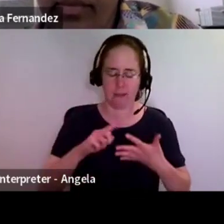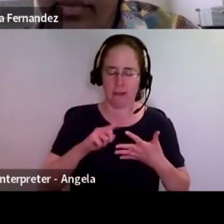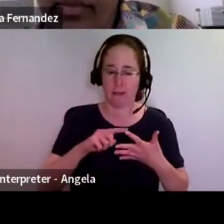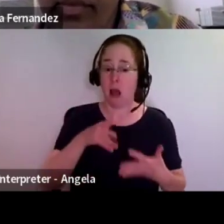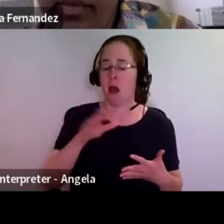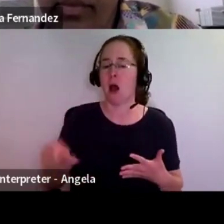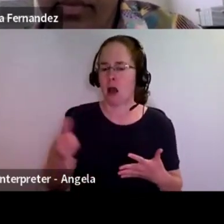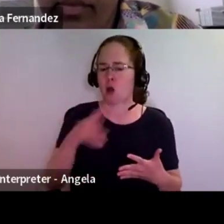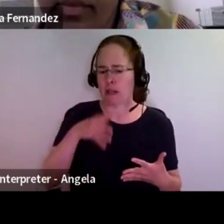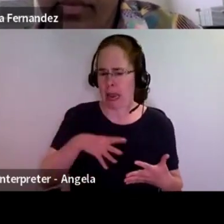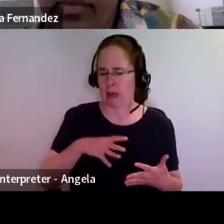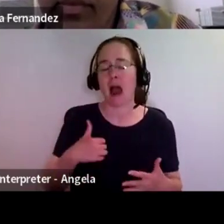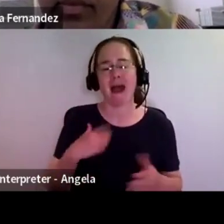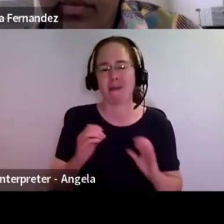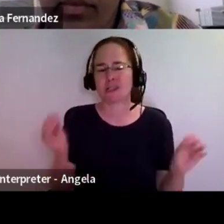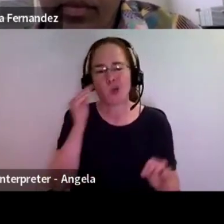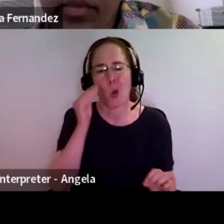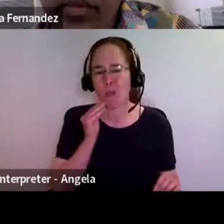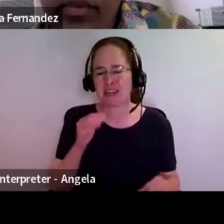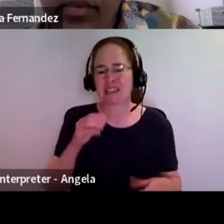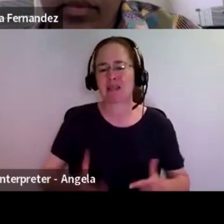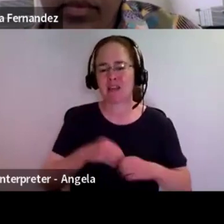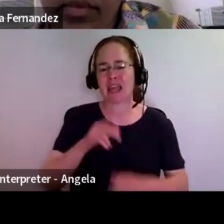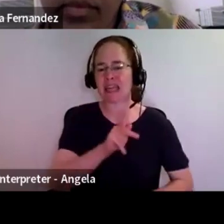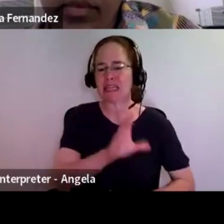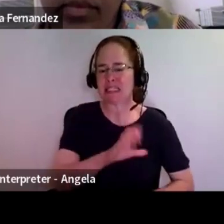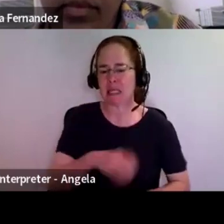that when I was homeless in Kansas City. Her name was Paula